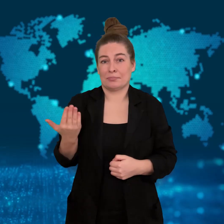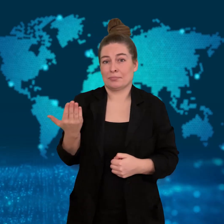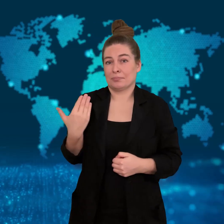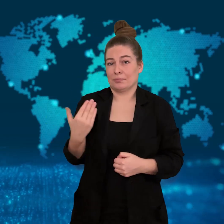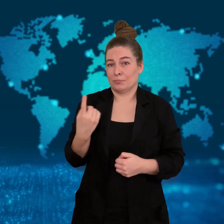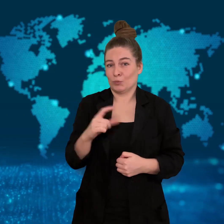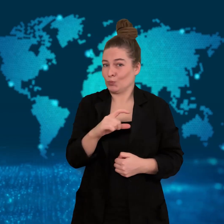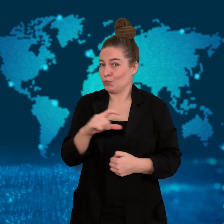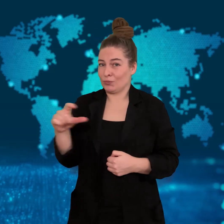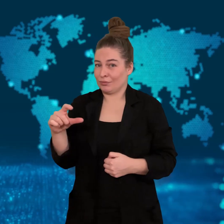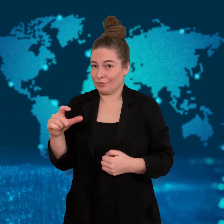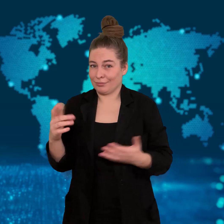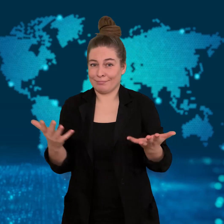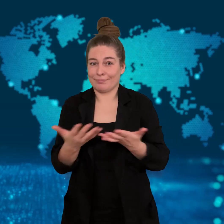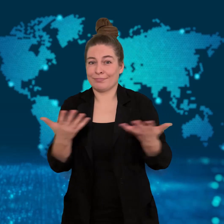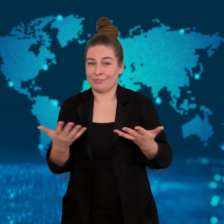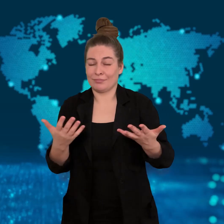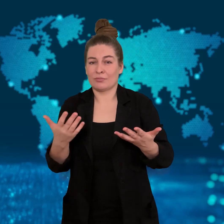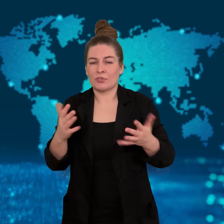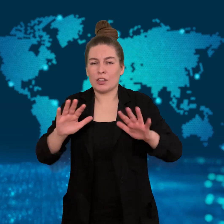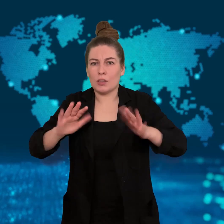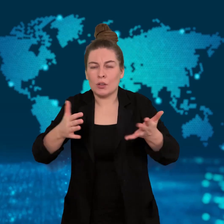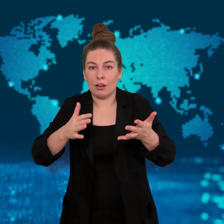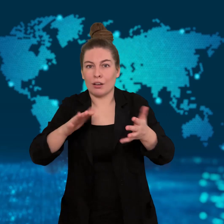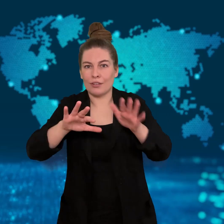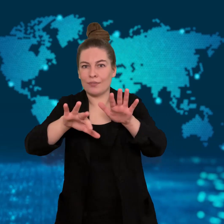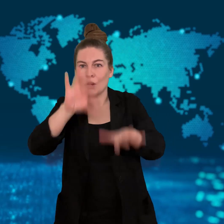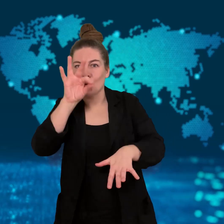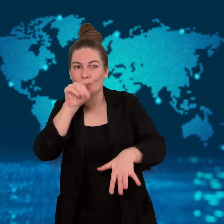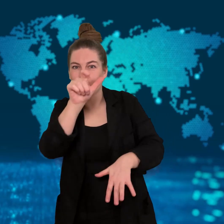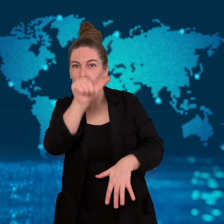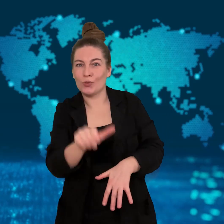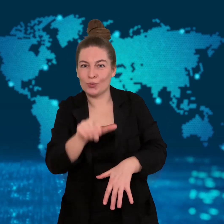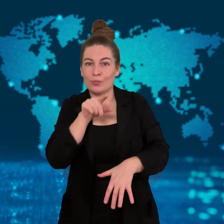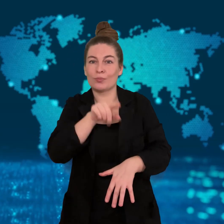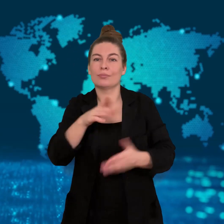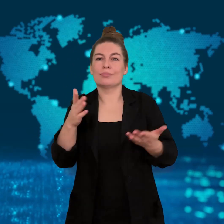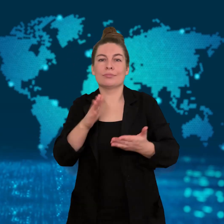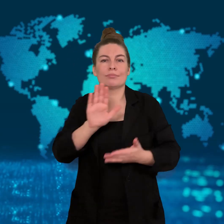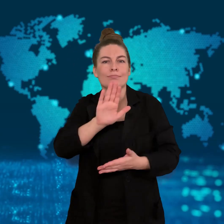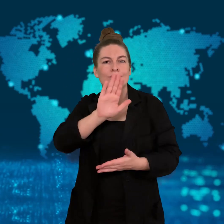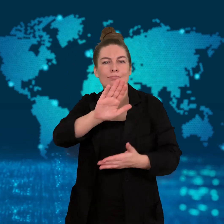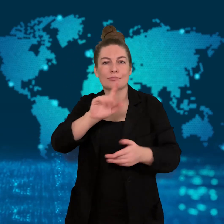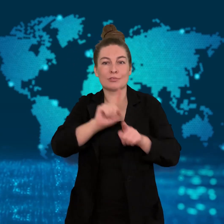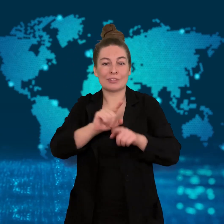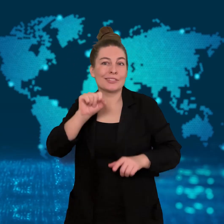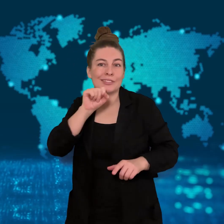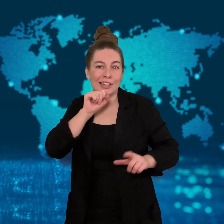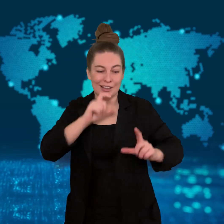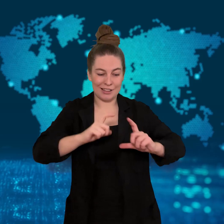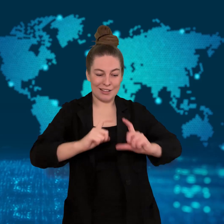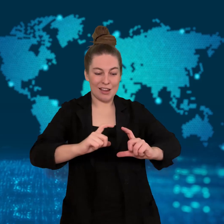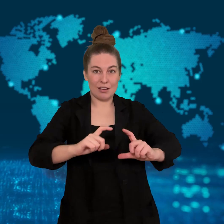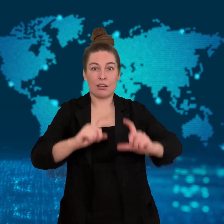a sheet to the ground and then ran away.